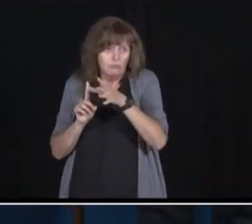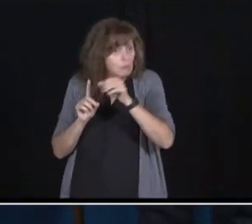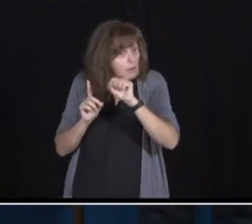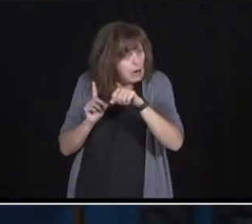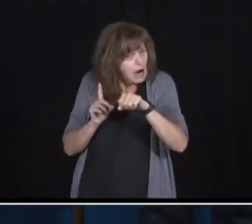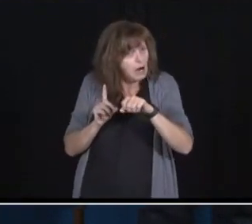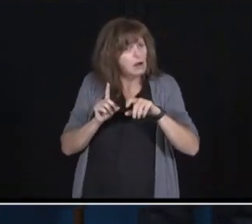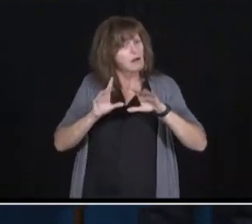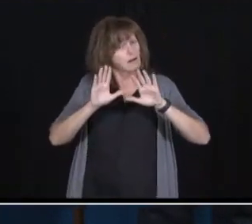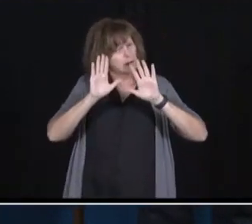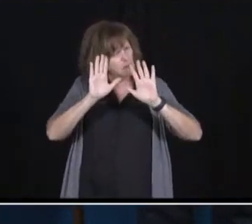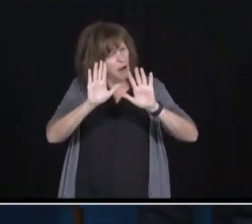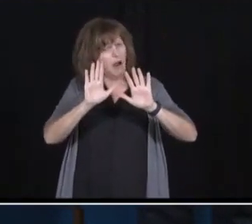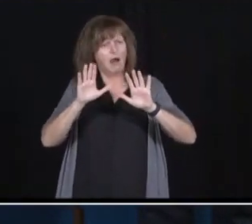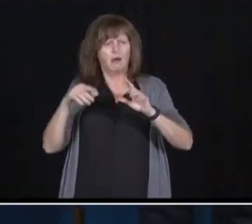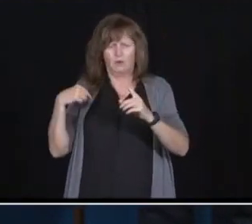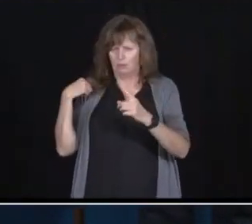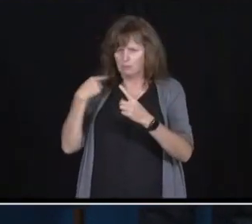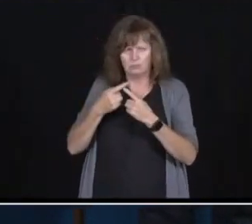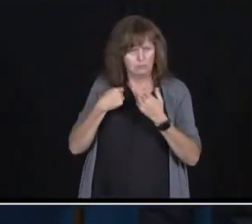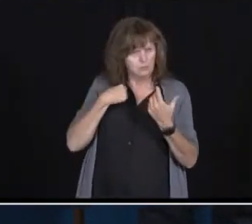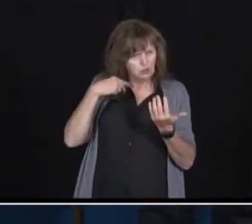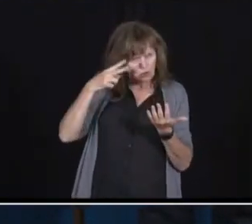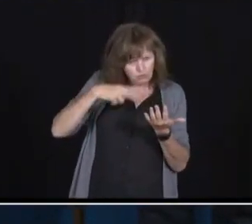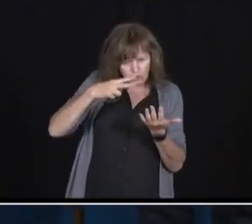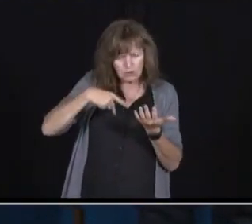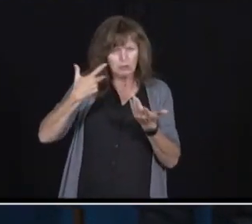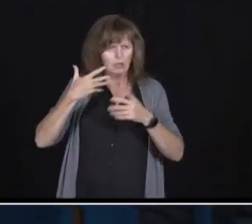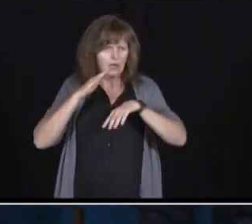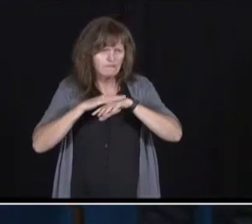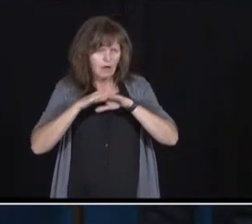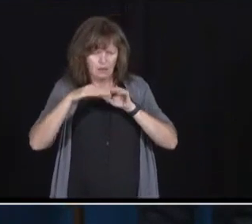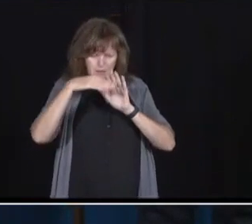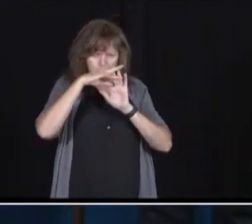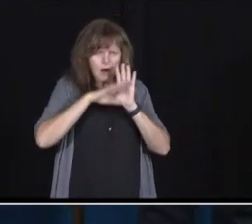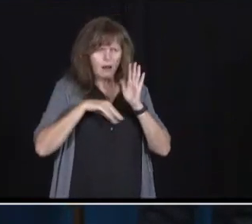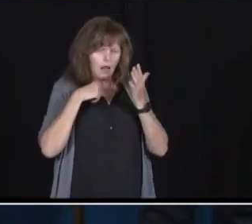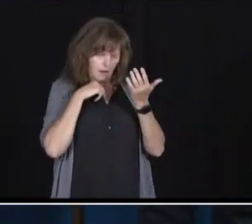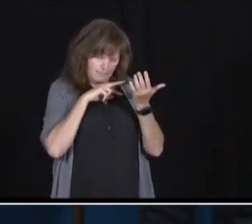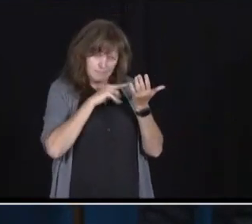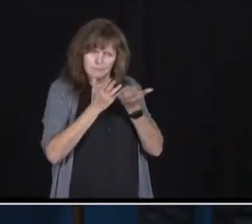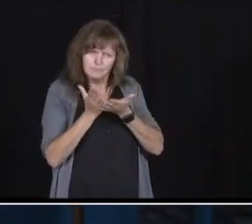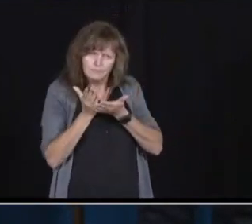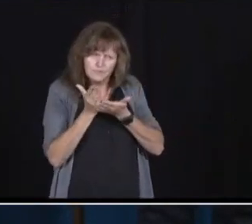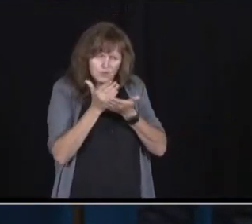But all of the efforts in reading through the guidelines and the guidance are really focused on number one, first and foremost